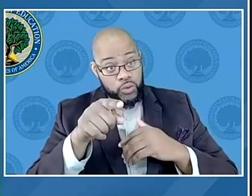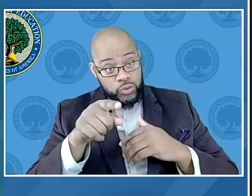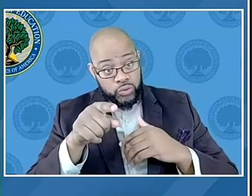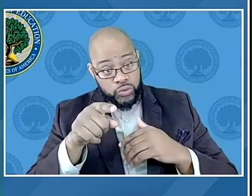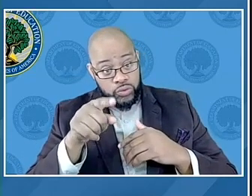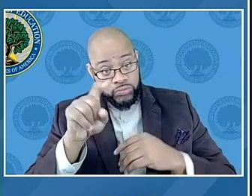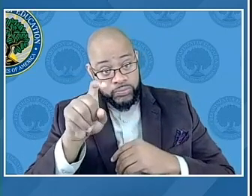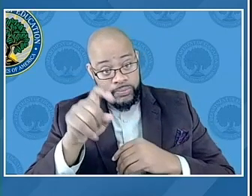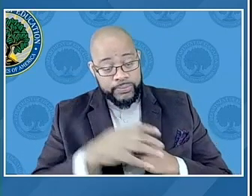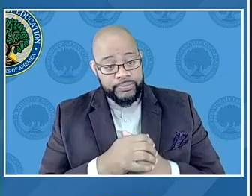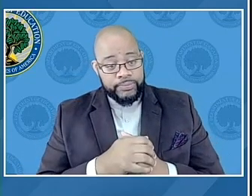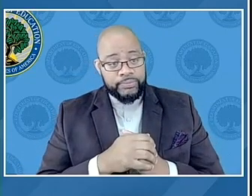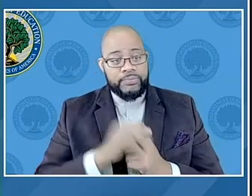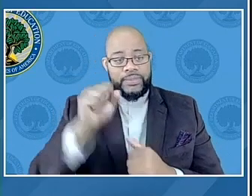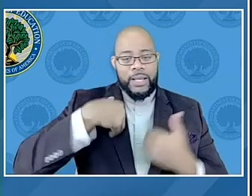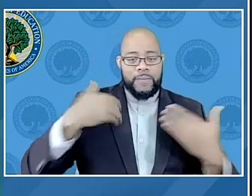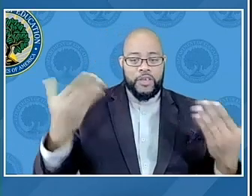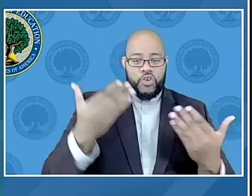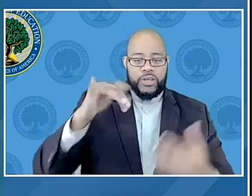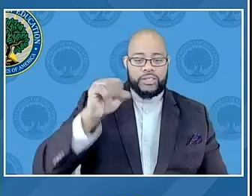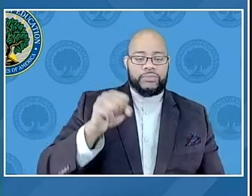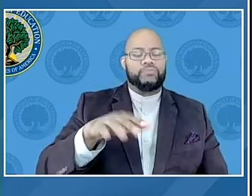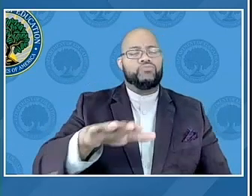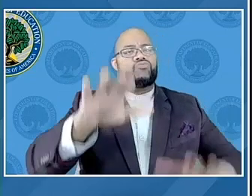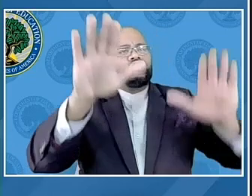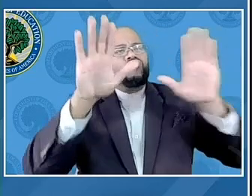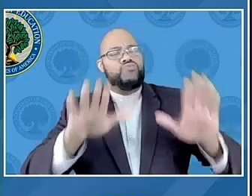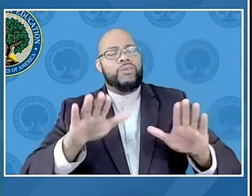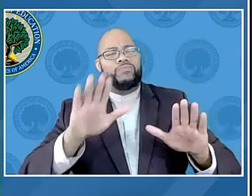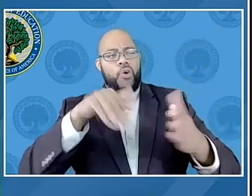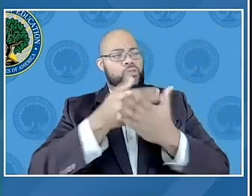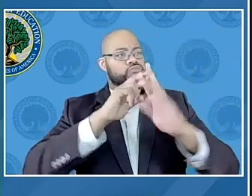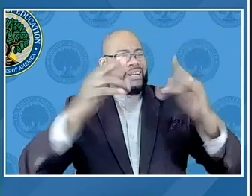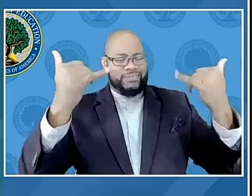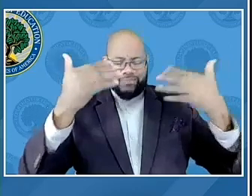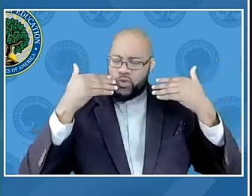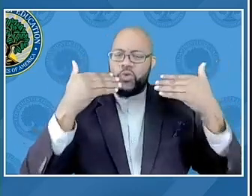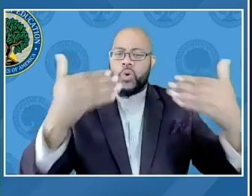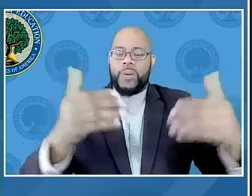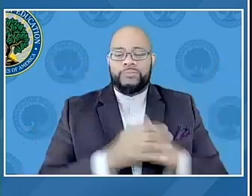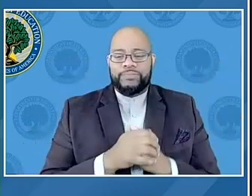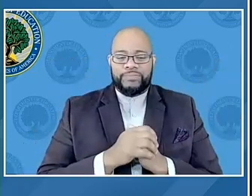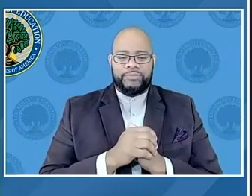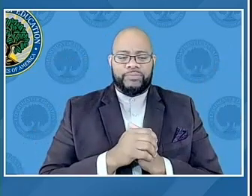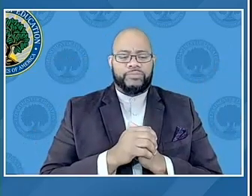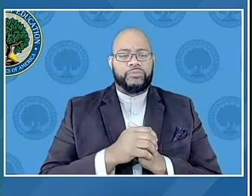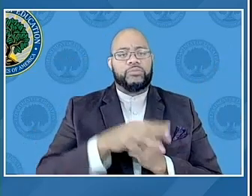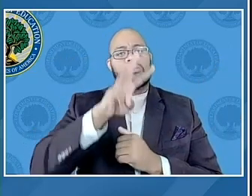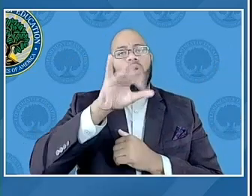Sorry. Yes, I am here. Okay, great. Alright. We're all set now. Thank you. Wisdom, go right ahead, please.